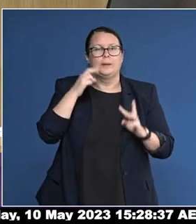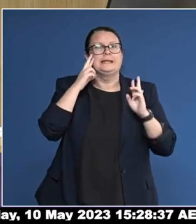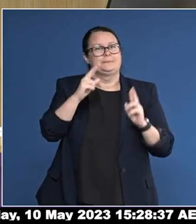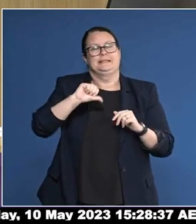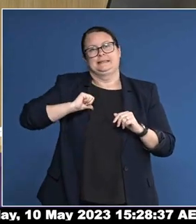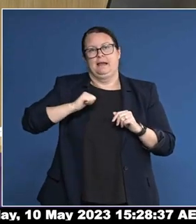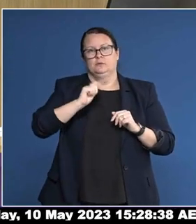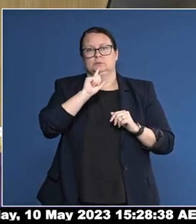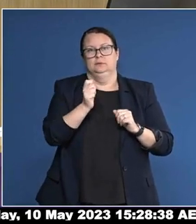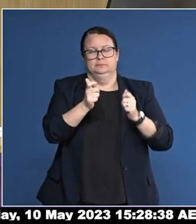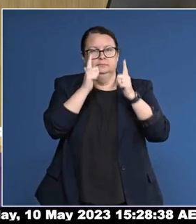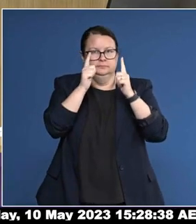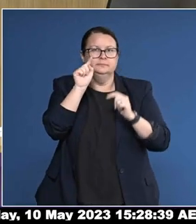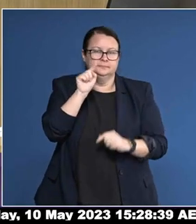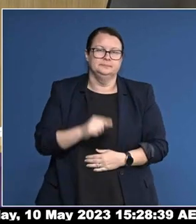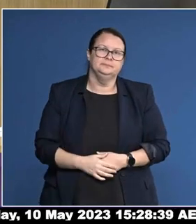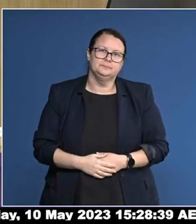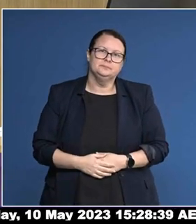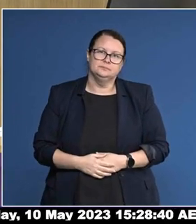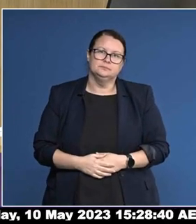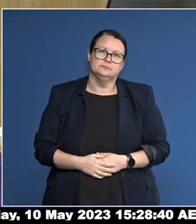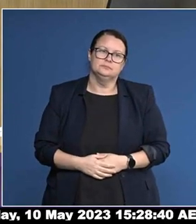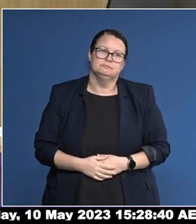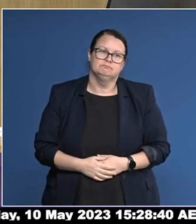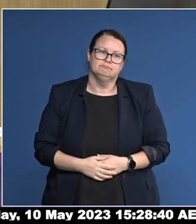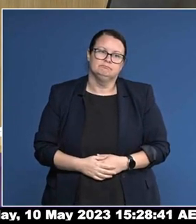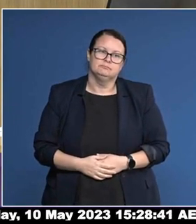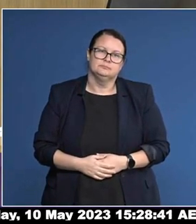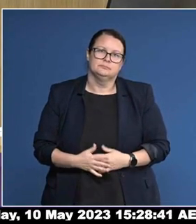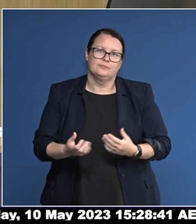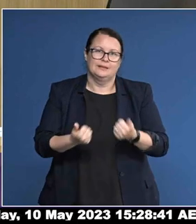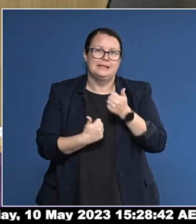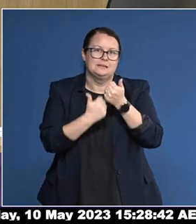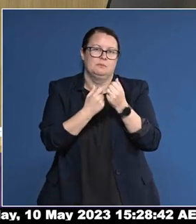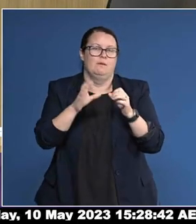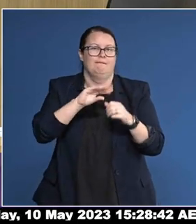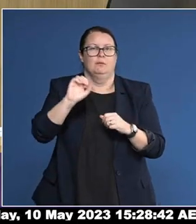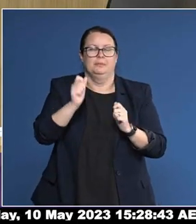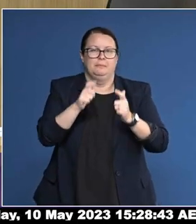seek further assistance and support through their workplace, and also through to other